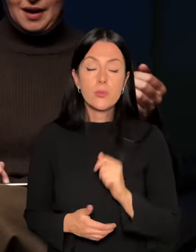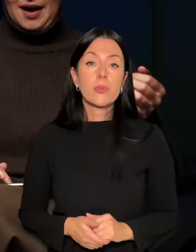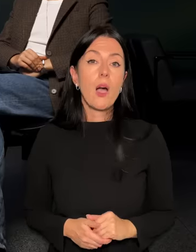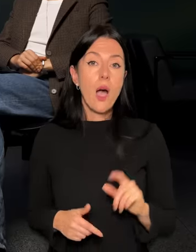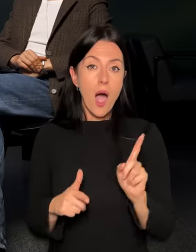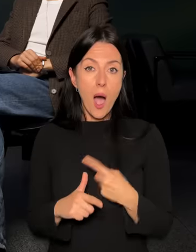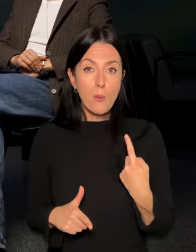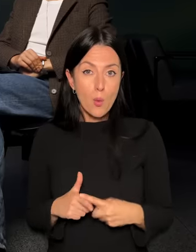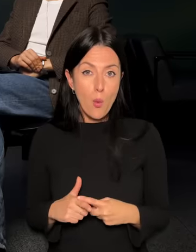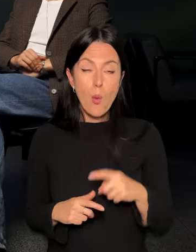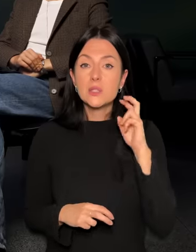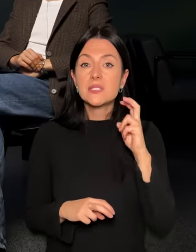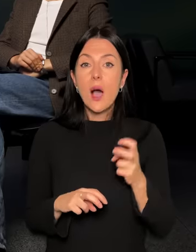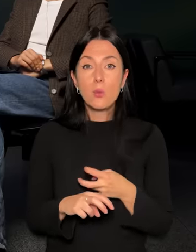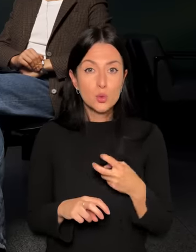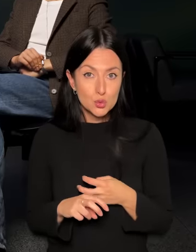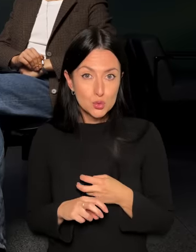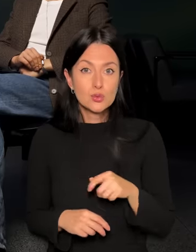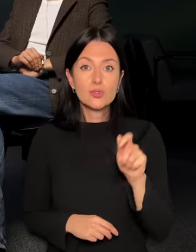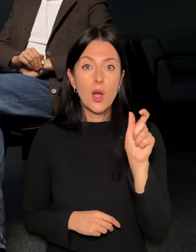or "hearing impaired person",